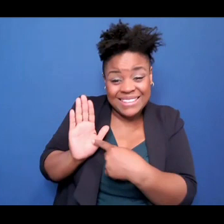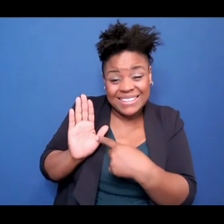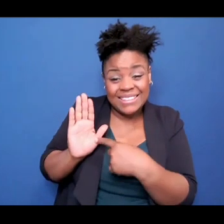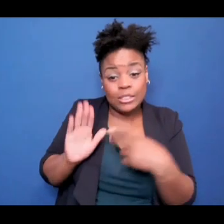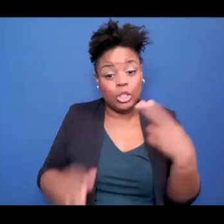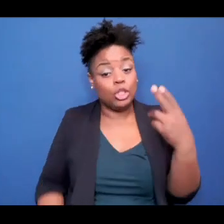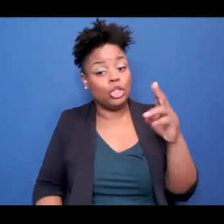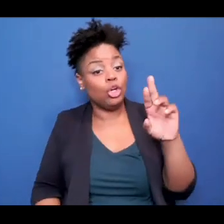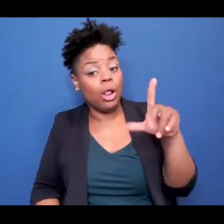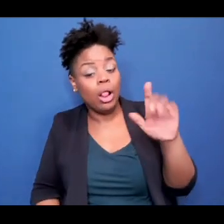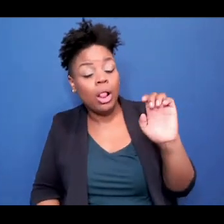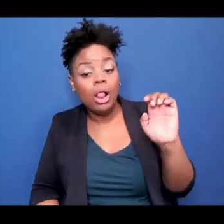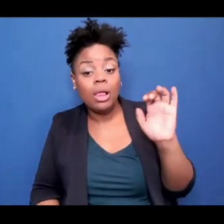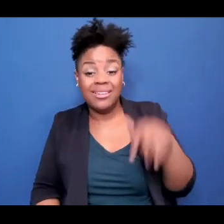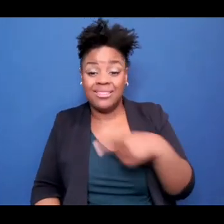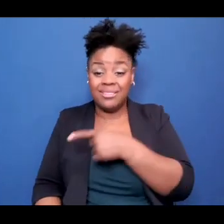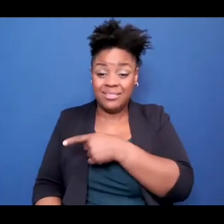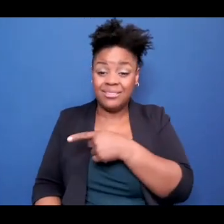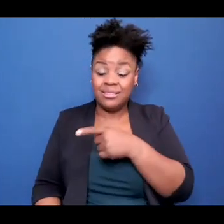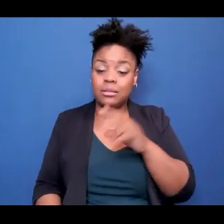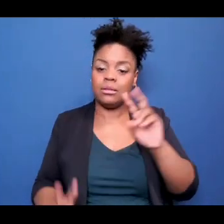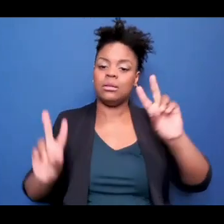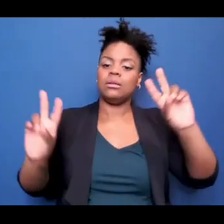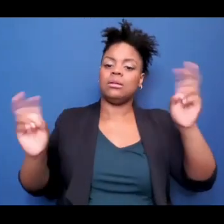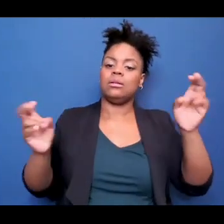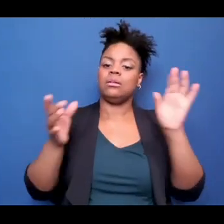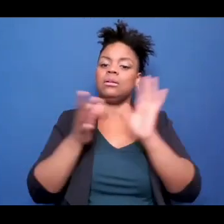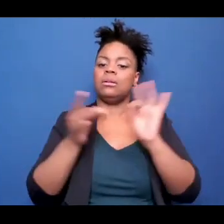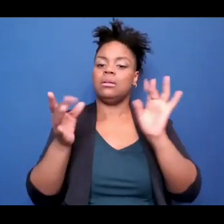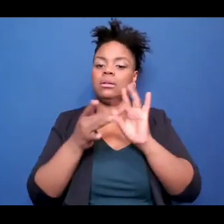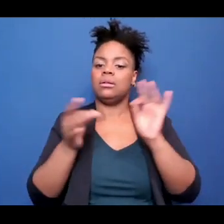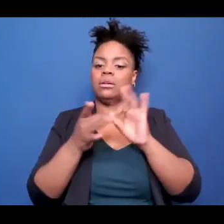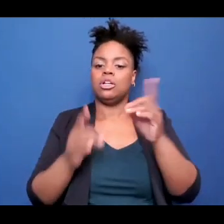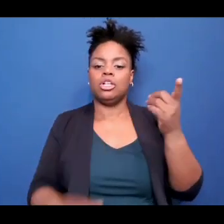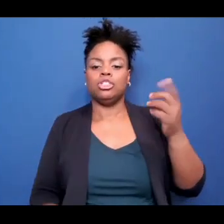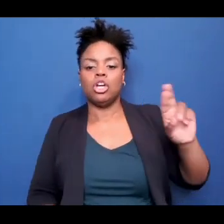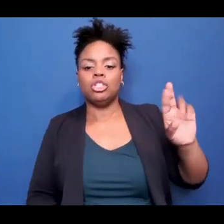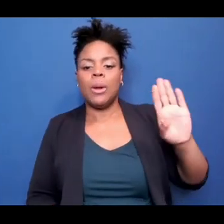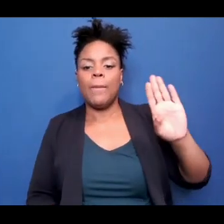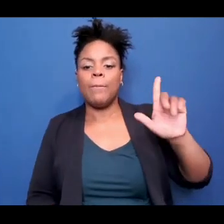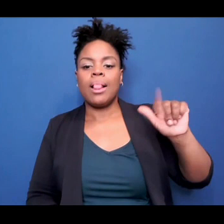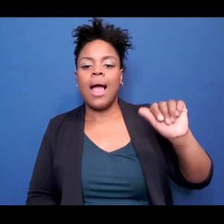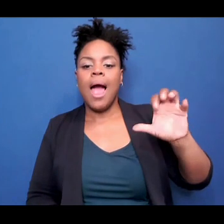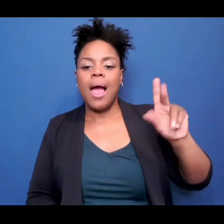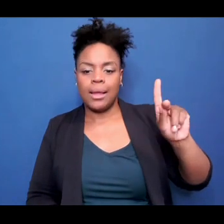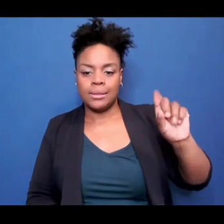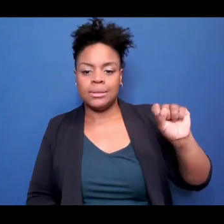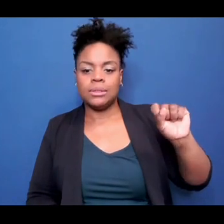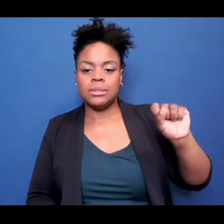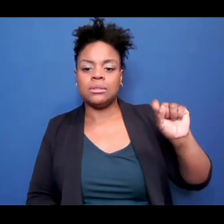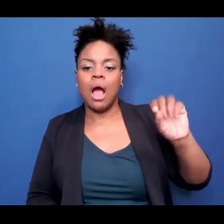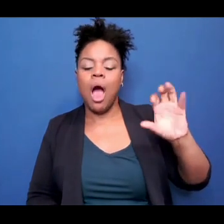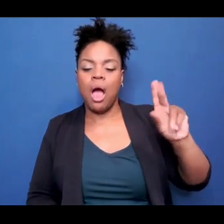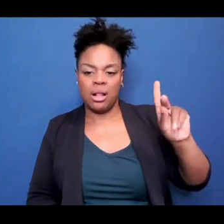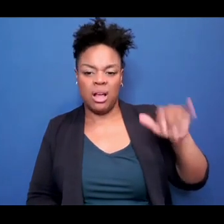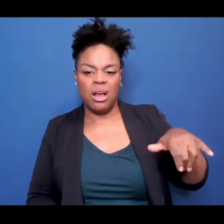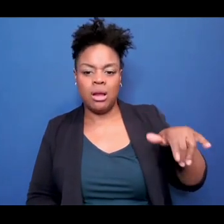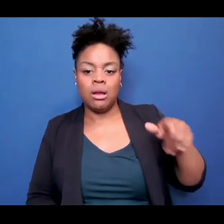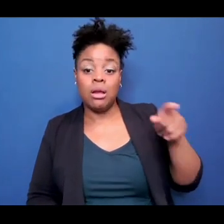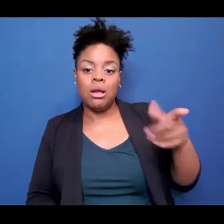I JUST REFERENCED BY DR. HURDLE SHE CITED AN INTERVIEW WITH DR. J BLACKSTOCK AN EMERGENCY PHYSICIAN IN NEW YORK CITY, SO